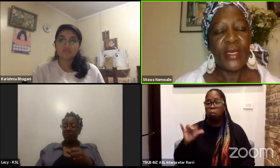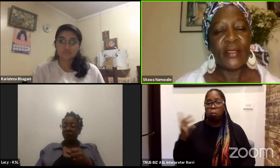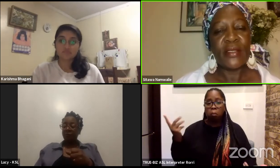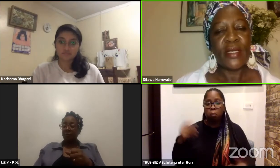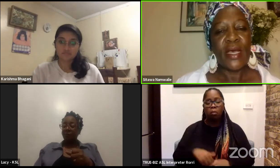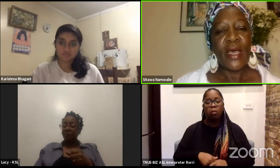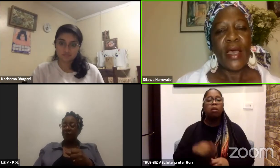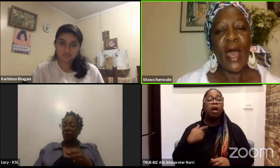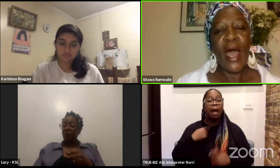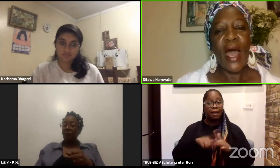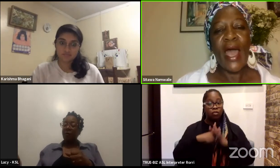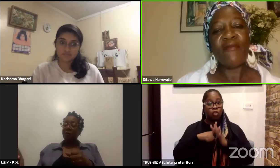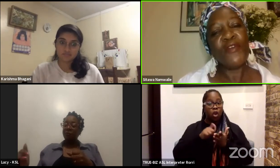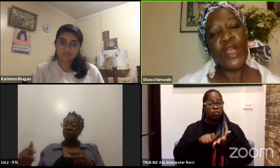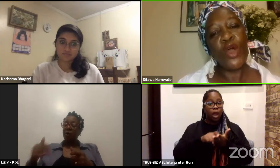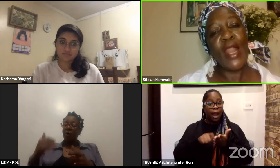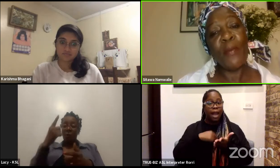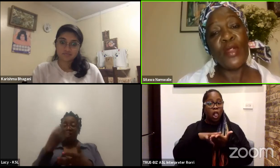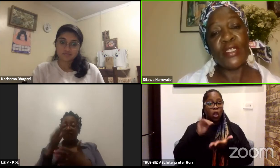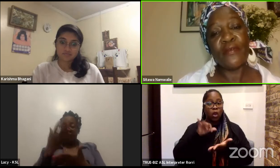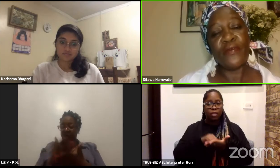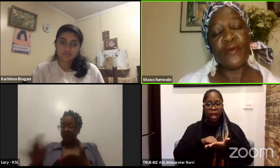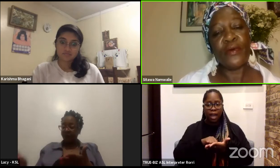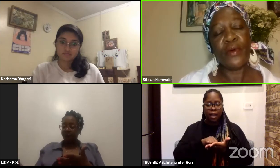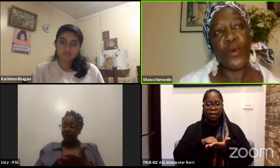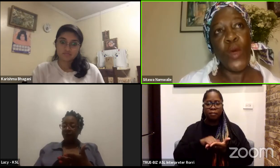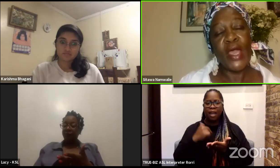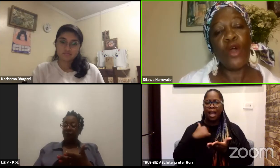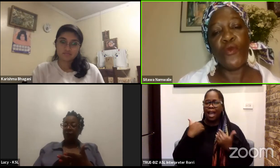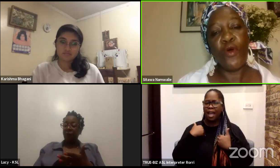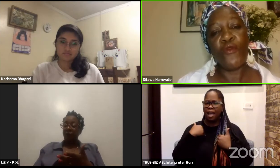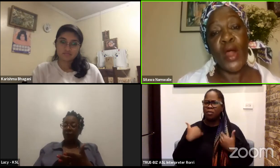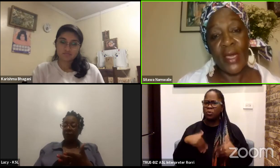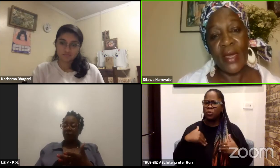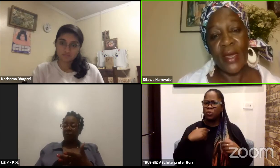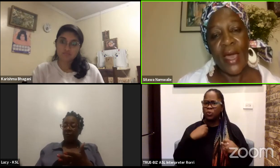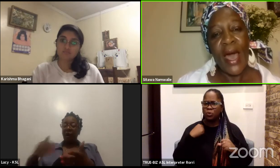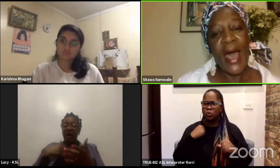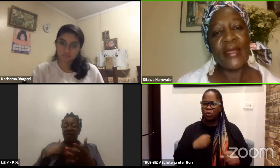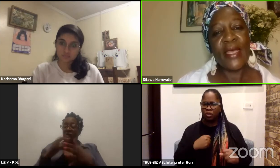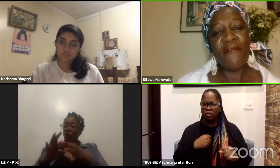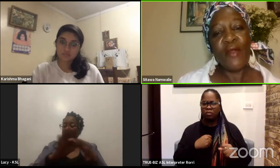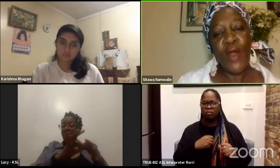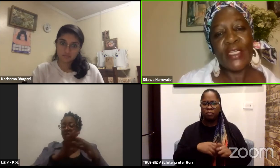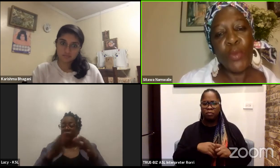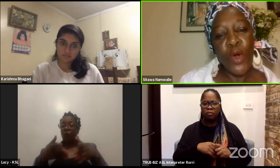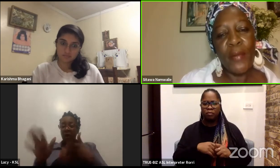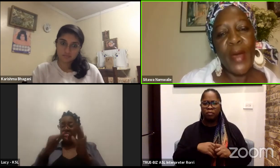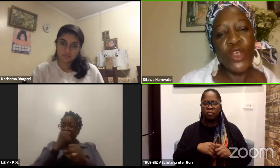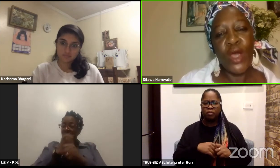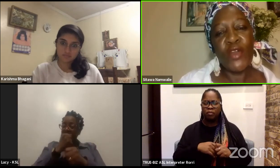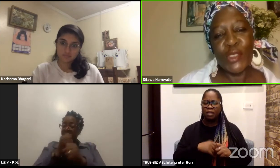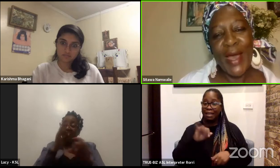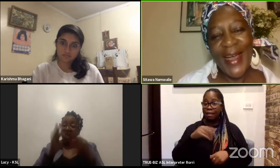is I have a very collaborative way of working, and if I write a poem and, you Karishma,